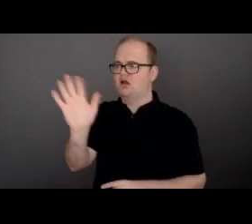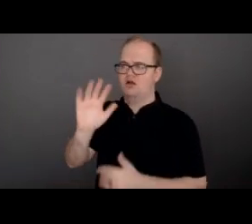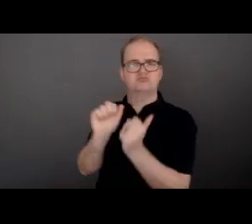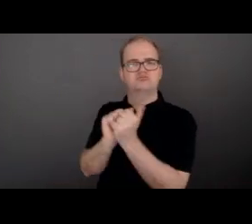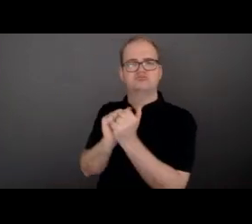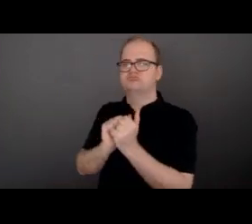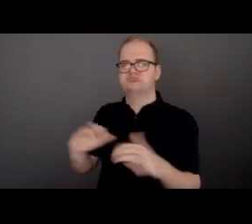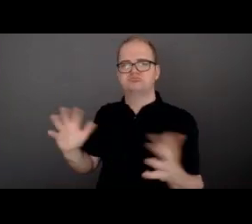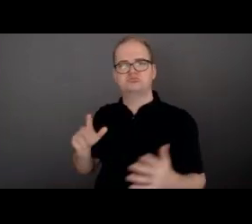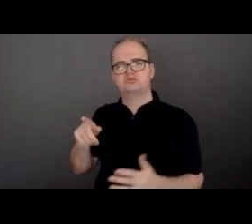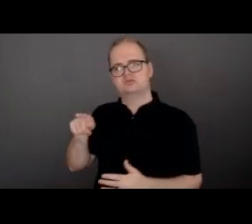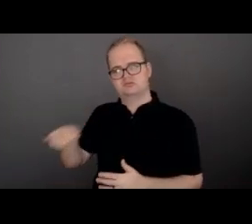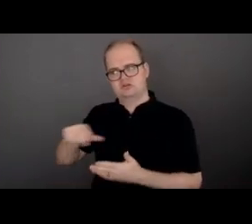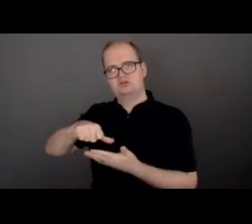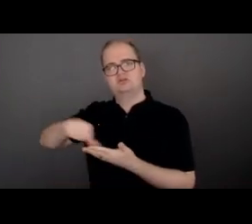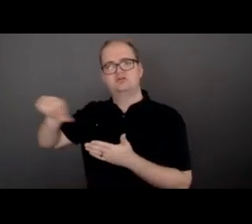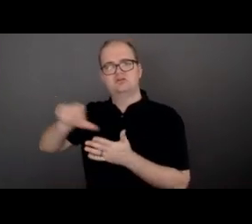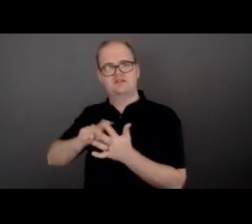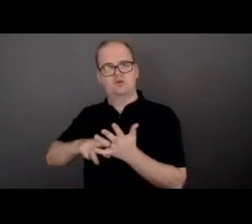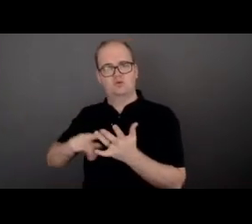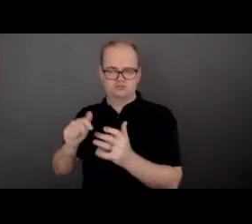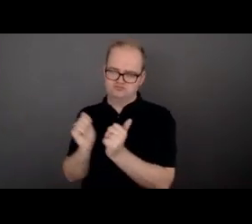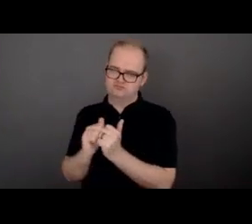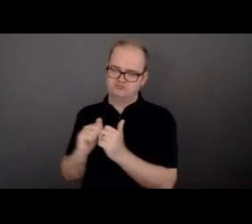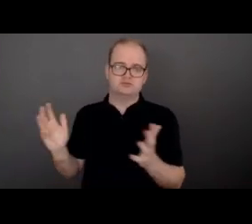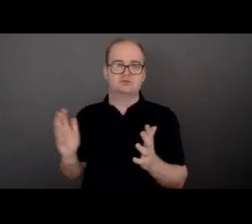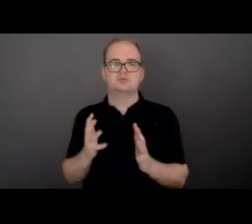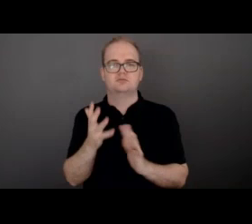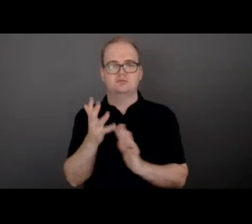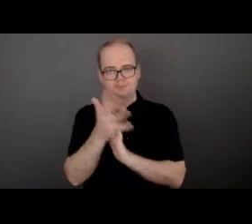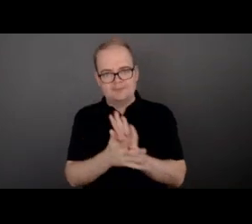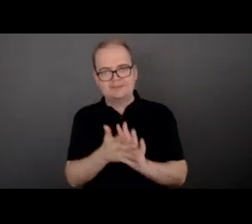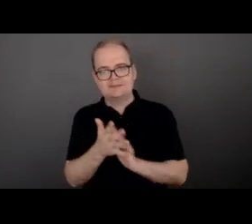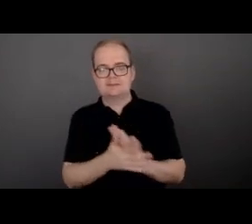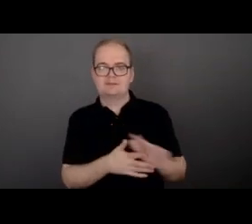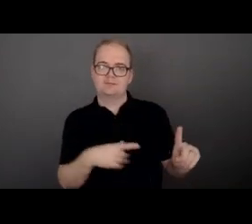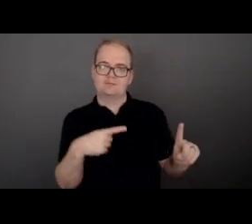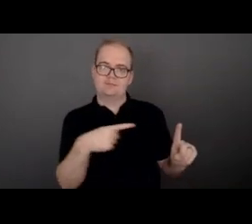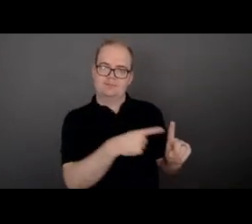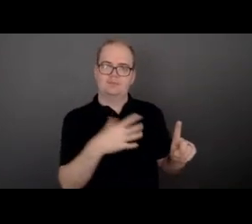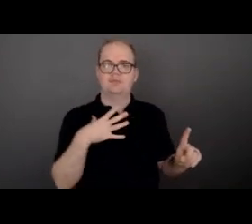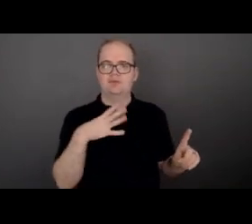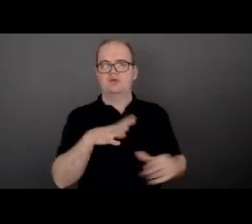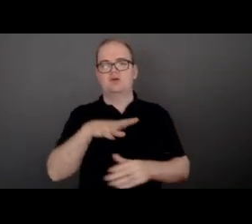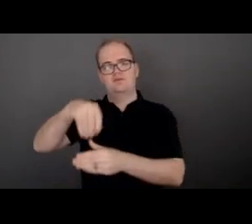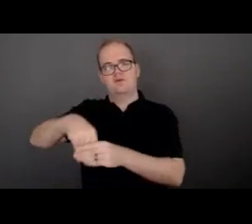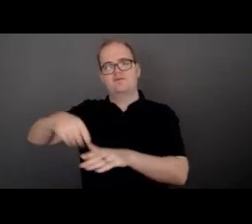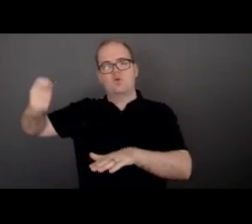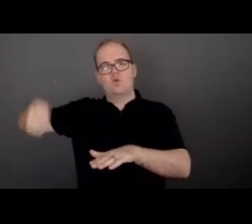Which may mean that, obviously, they have to participate in a hearing with the person